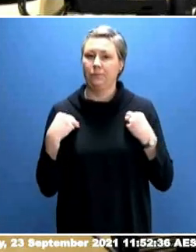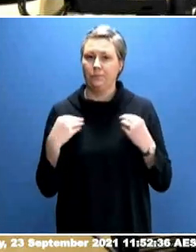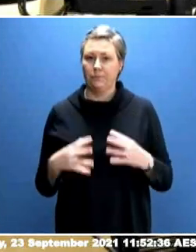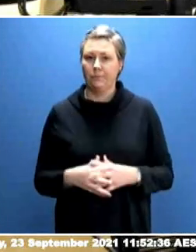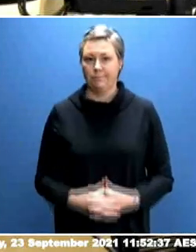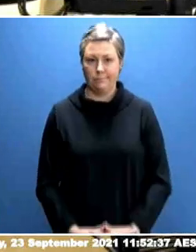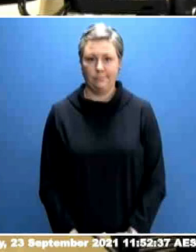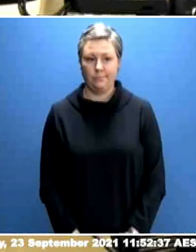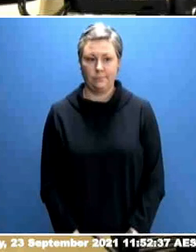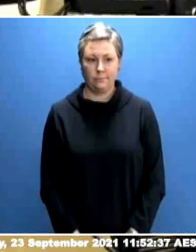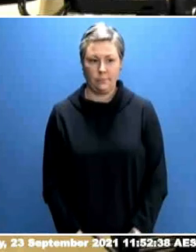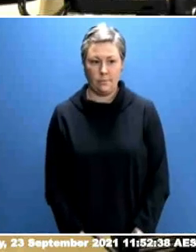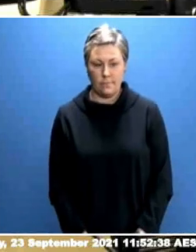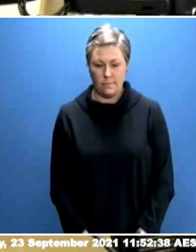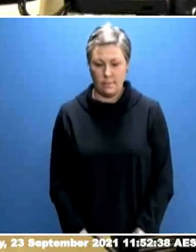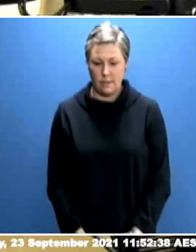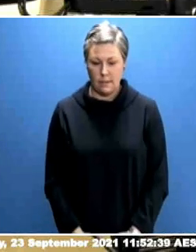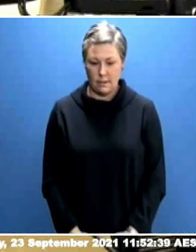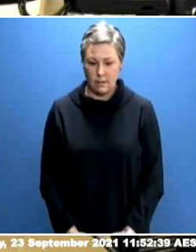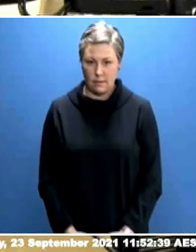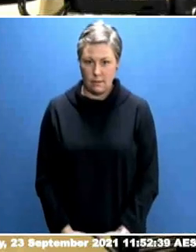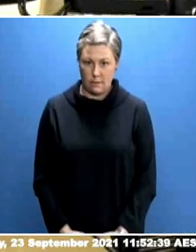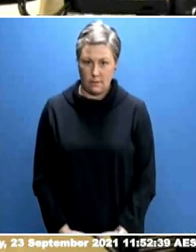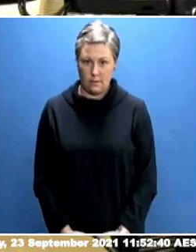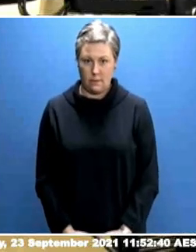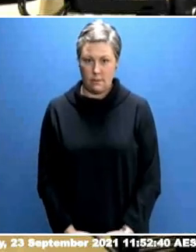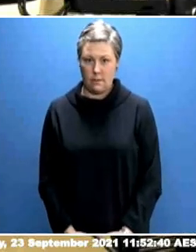can be admitted into evidence and given the markings he has identified.